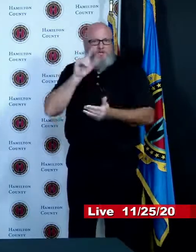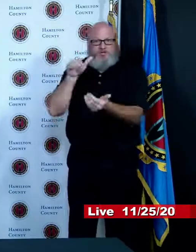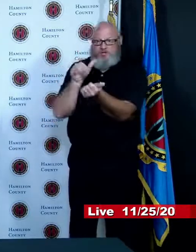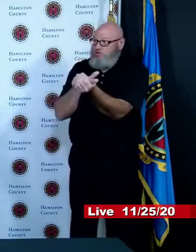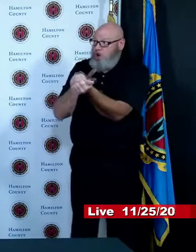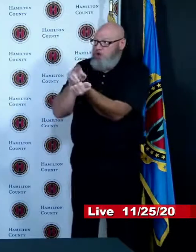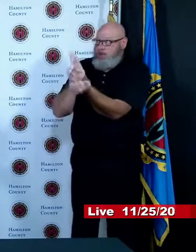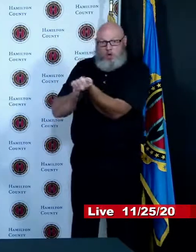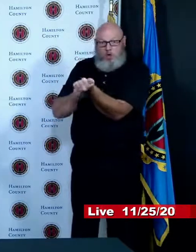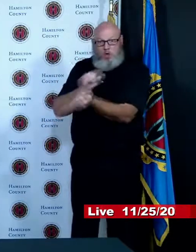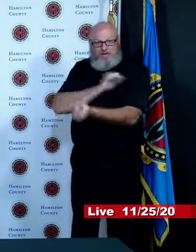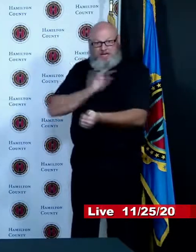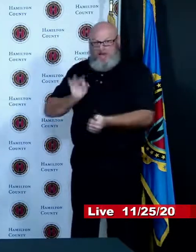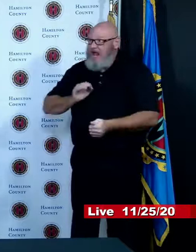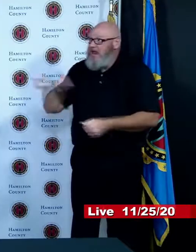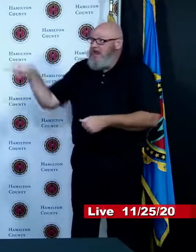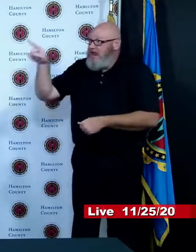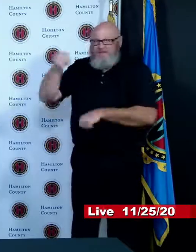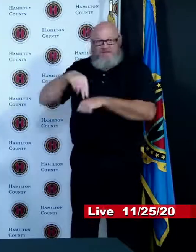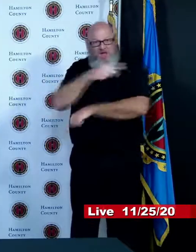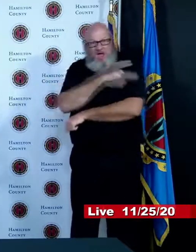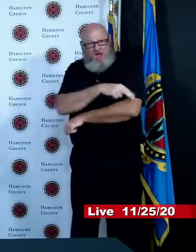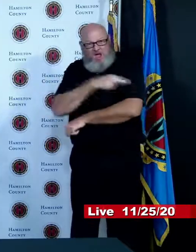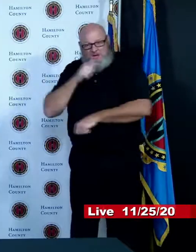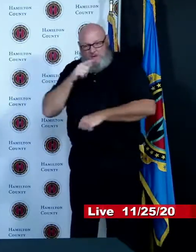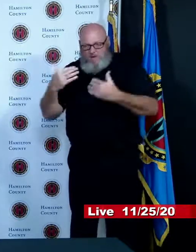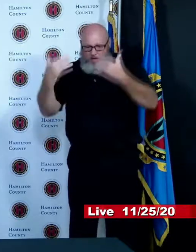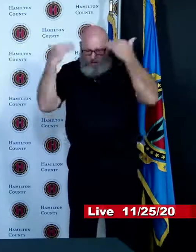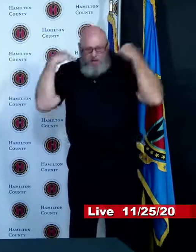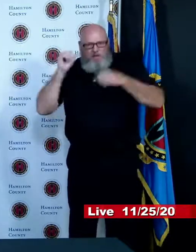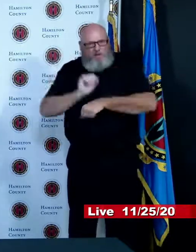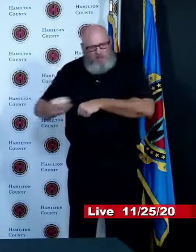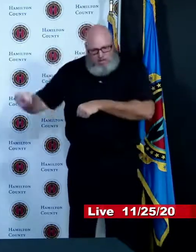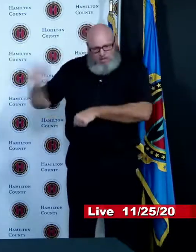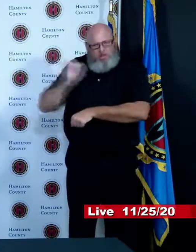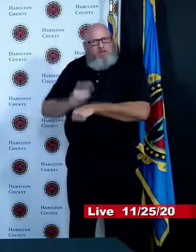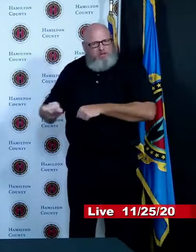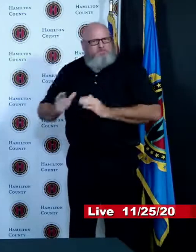since the beginning of October we are now at 150 patients in our region's intensive care units